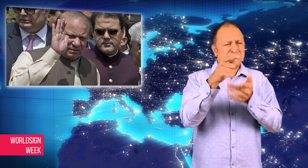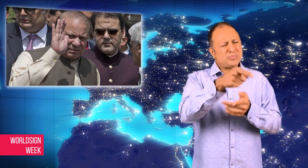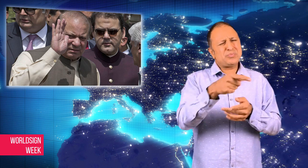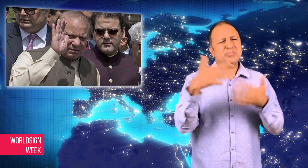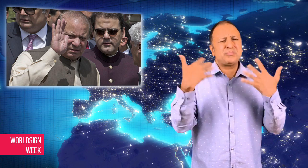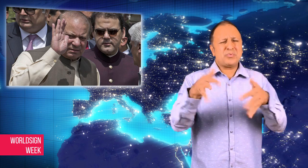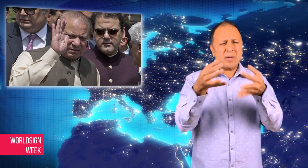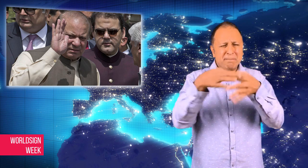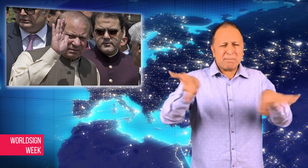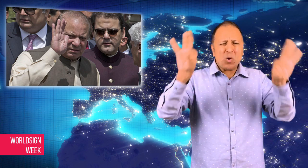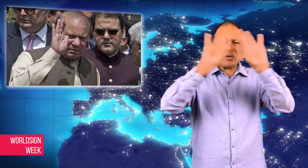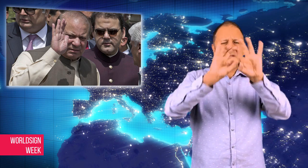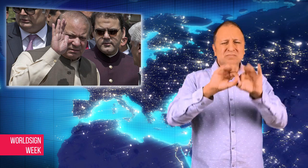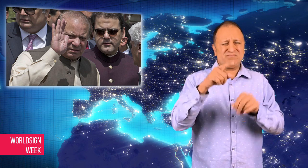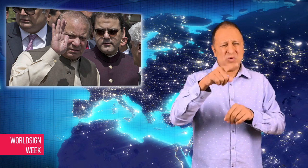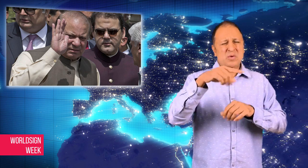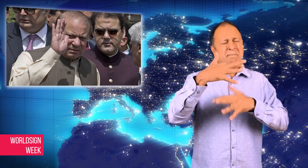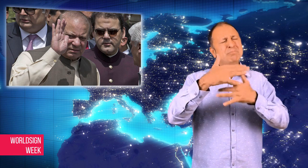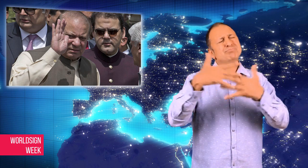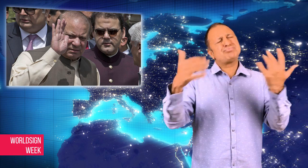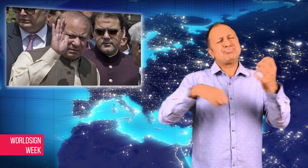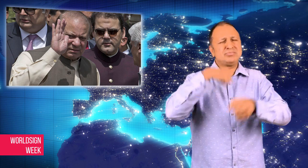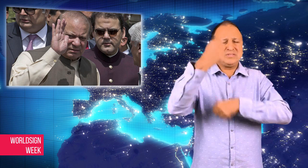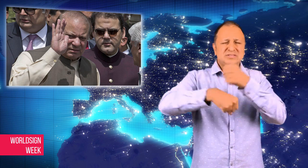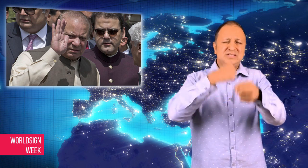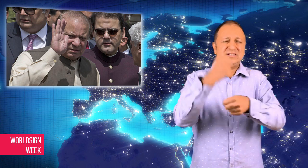many years and is expected